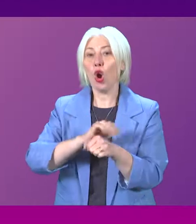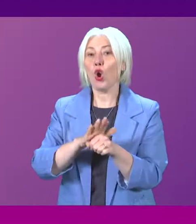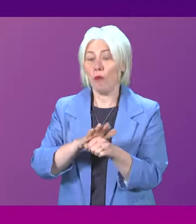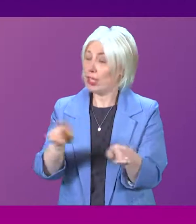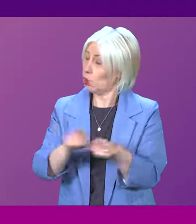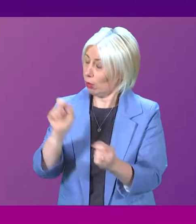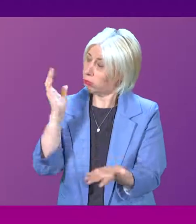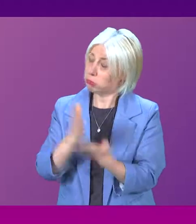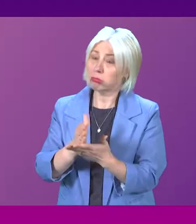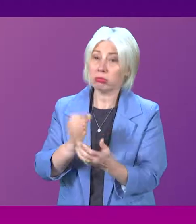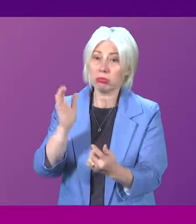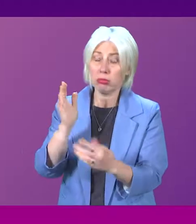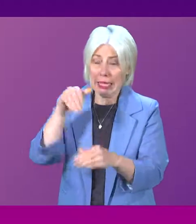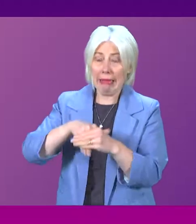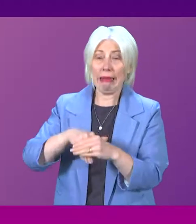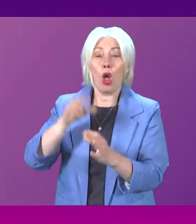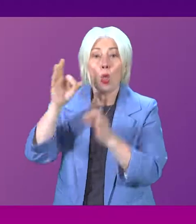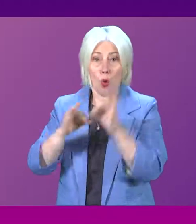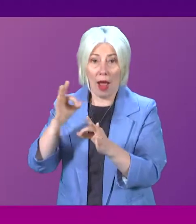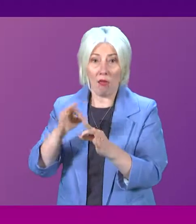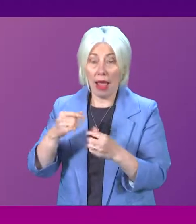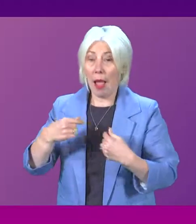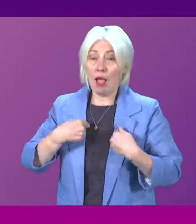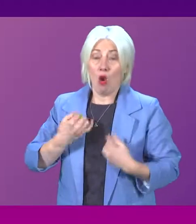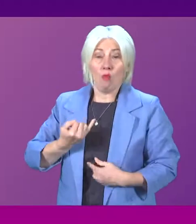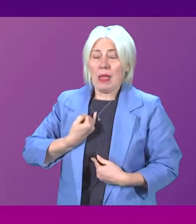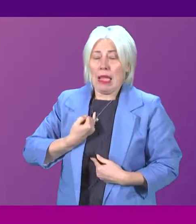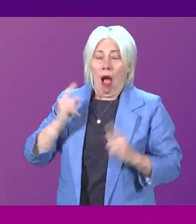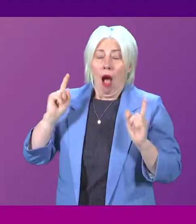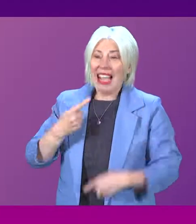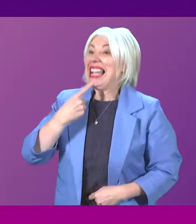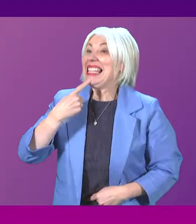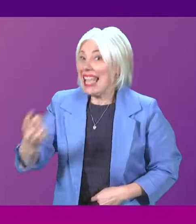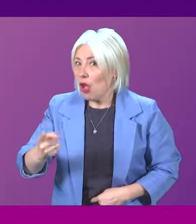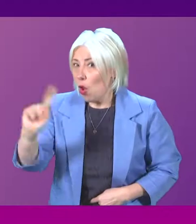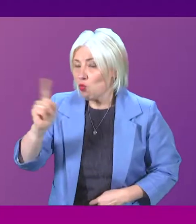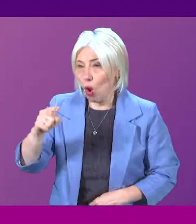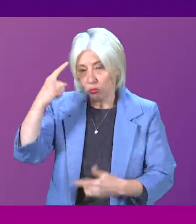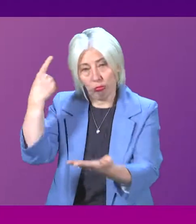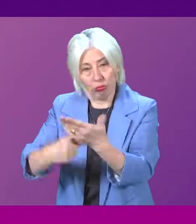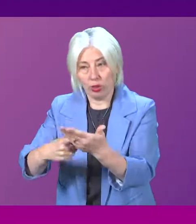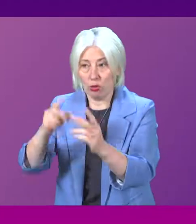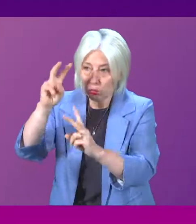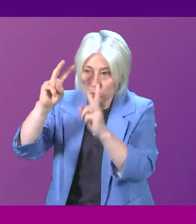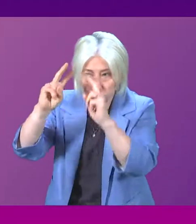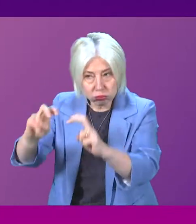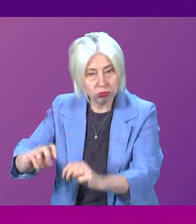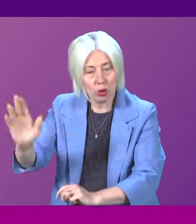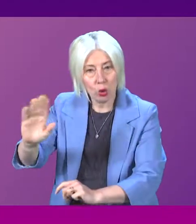part of the inquiry. However, beyond the setting of the terms of reference, it would be wrong for me to prescribe what should be discussed in the inquiry.